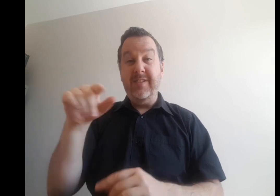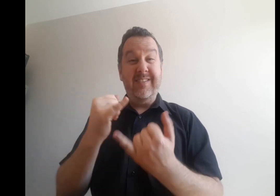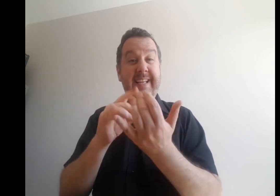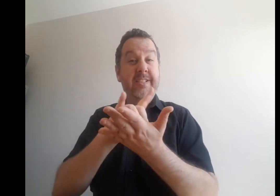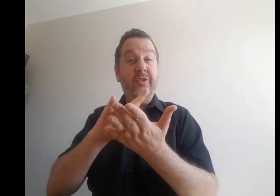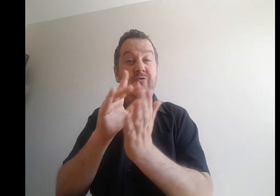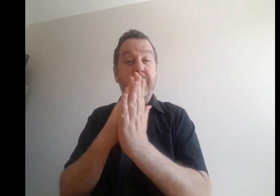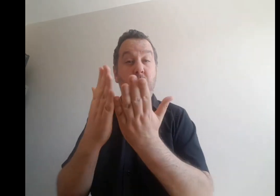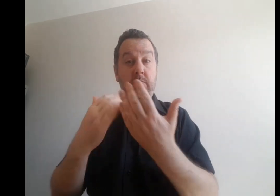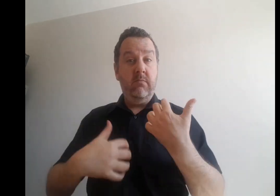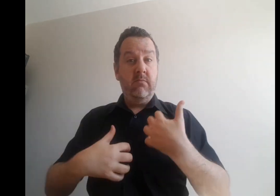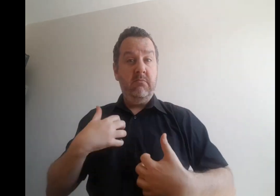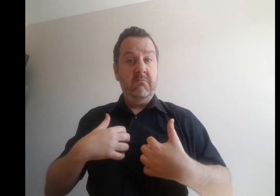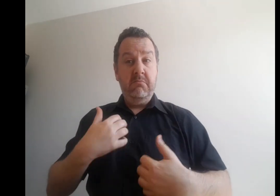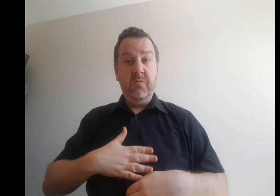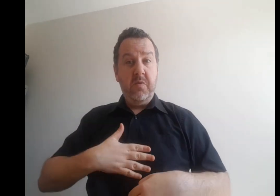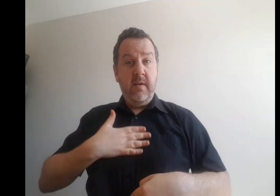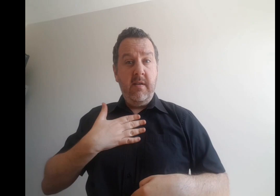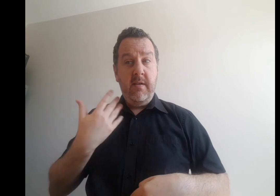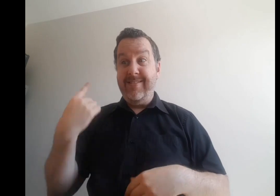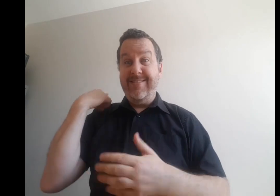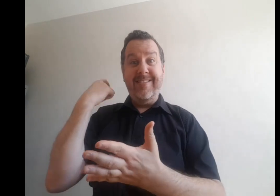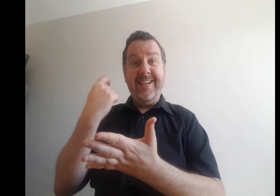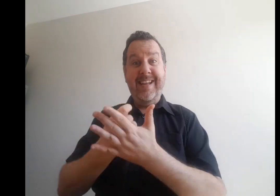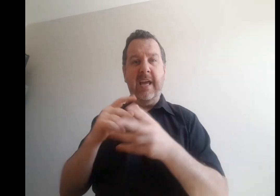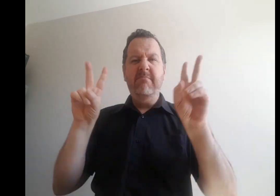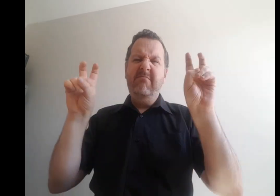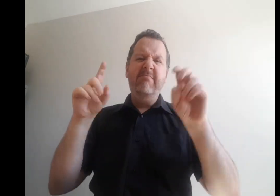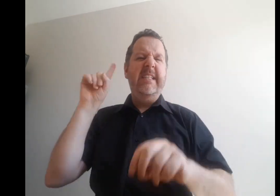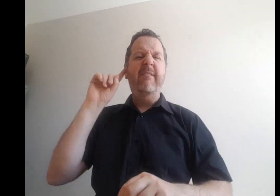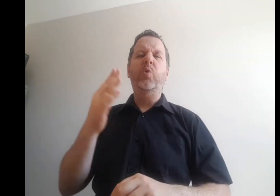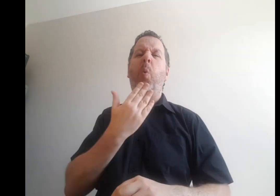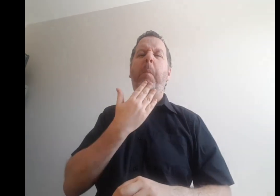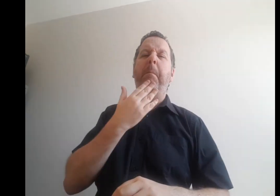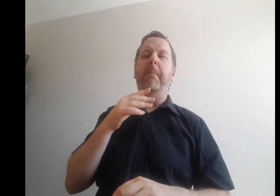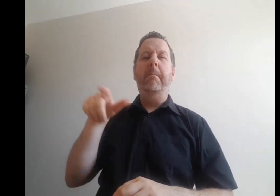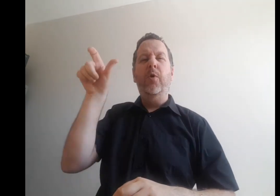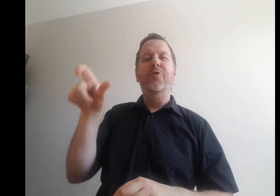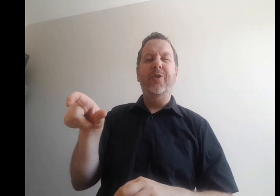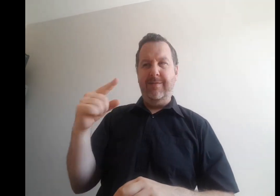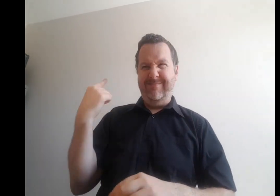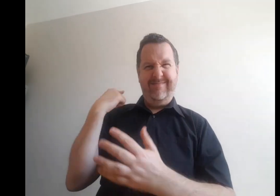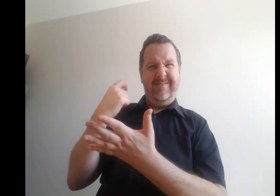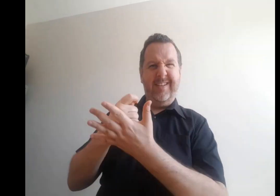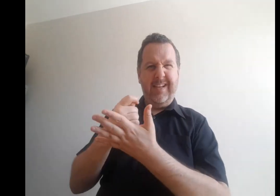That's very surprising to see coming from someone who was, as they said in those days, "deaf and dumb".